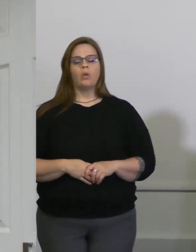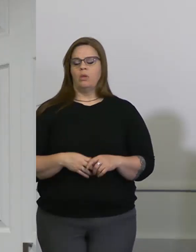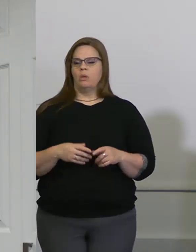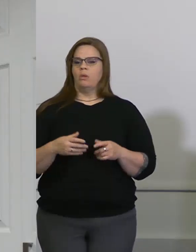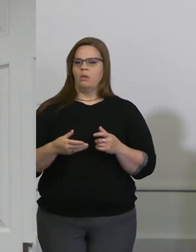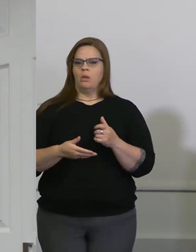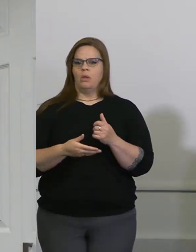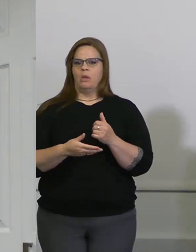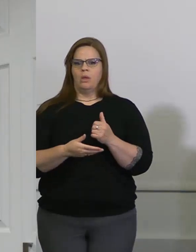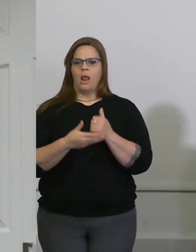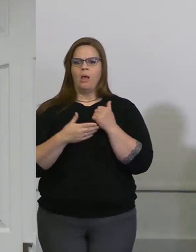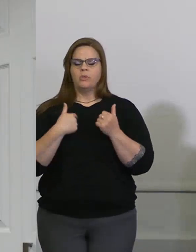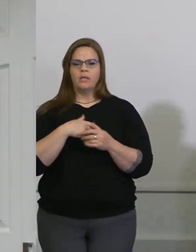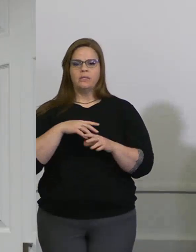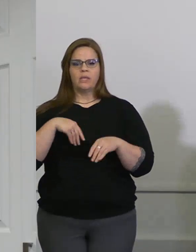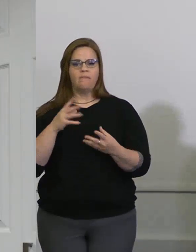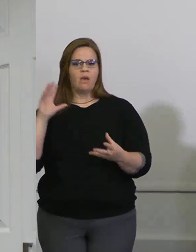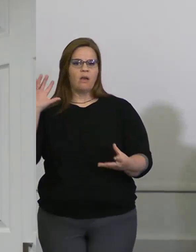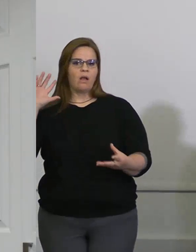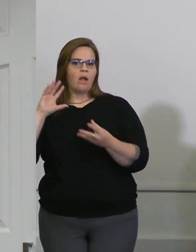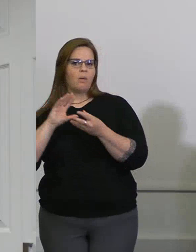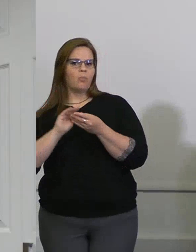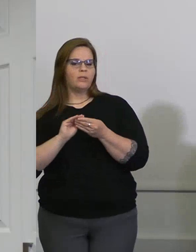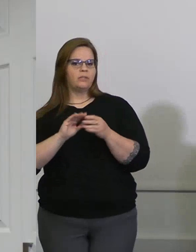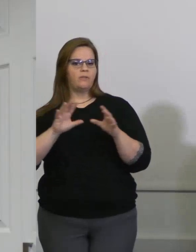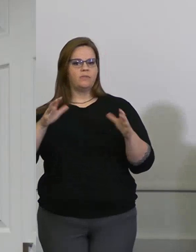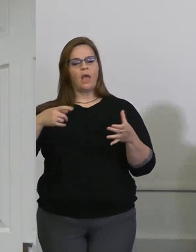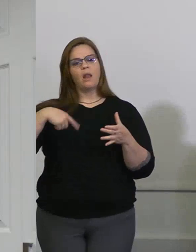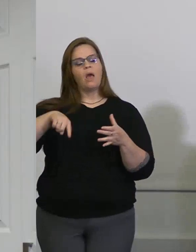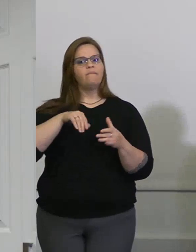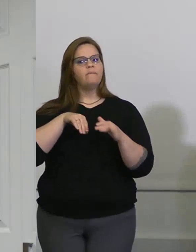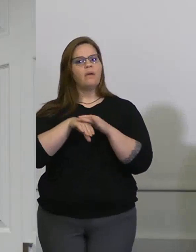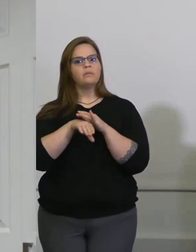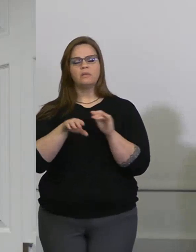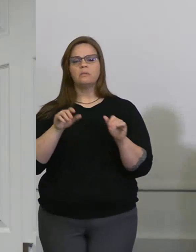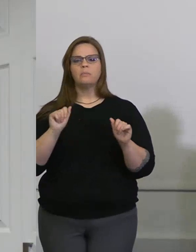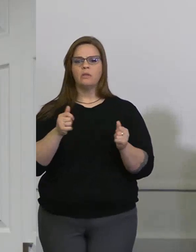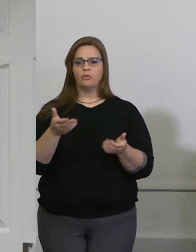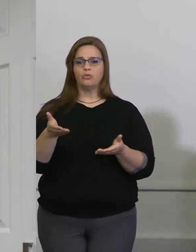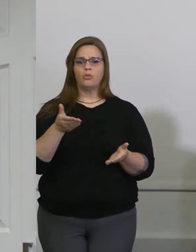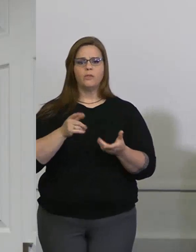comprehensive set of accessibility services to to organizations.